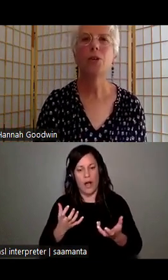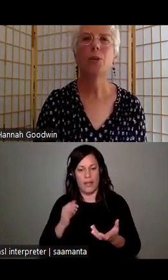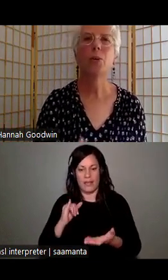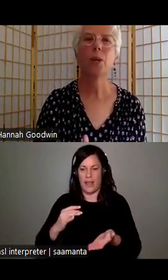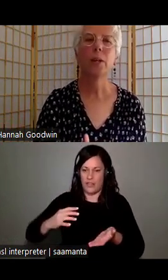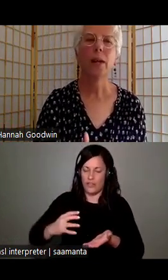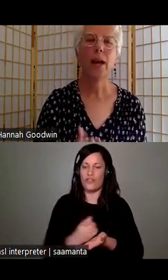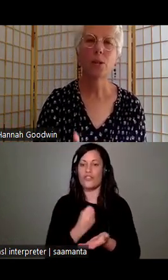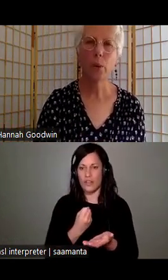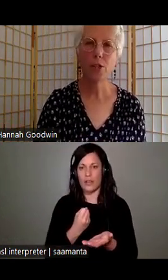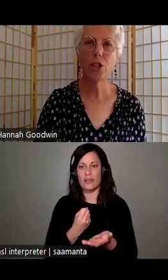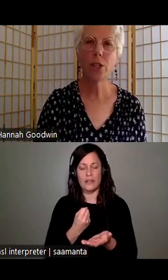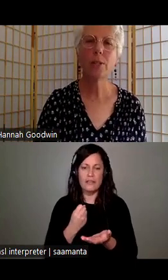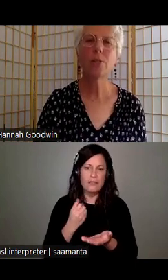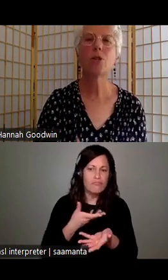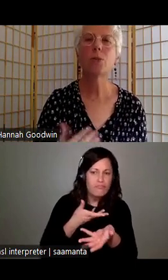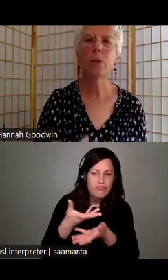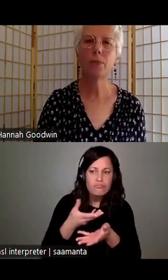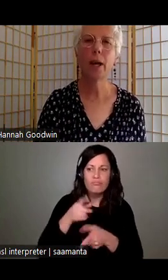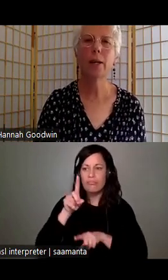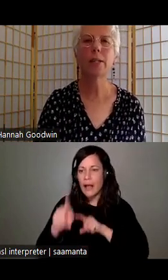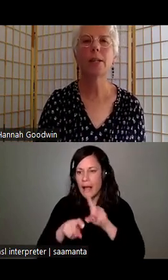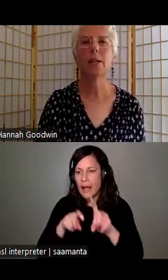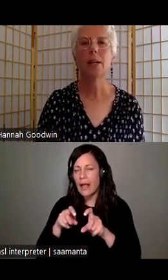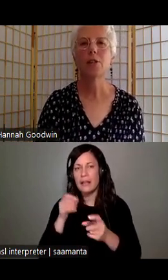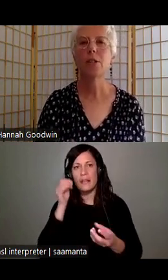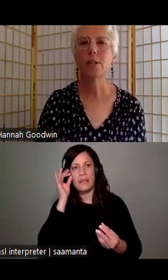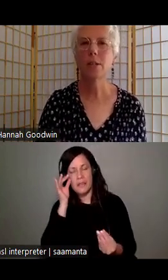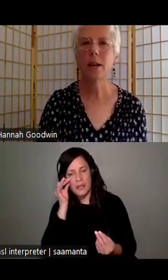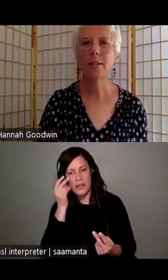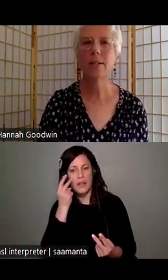to ask questions, to reflect, to discuss, et cetera.